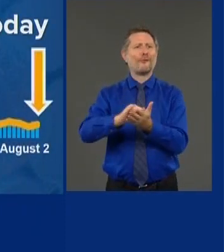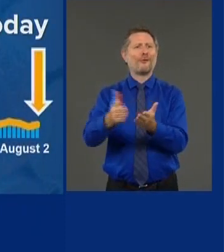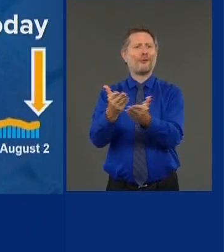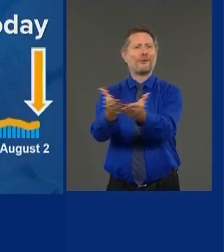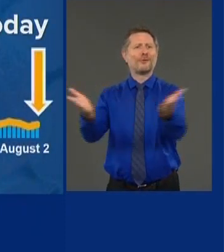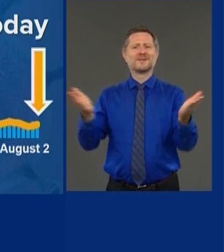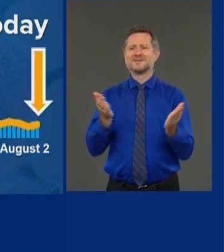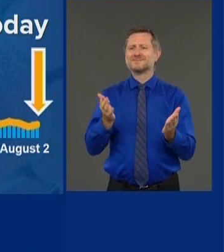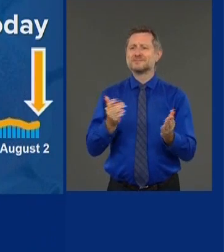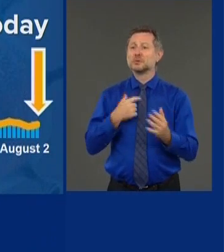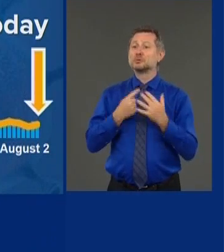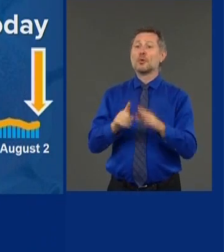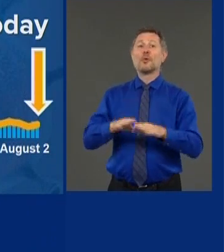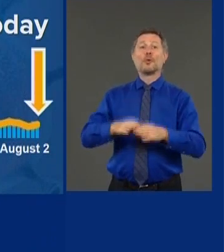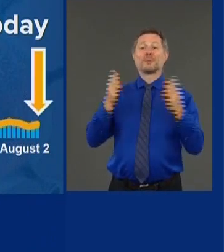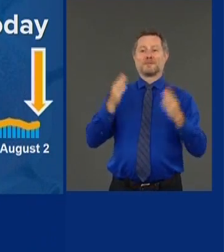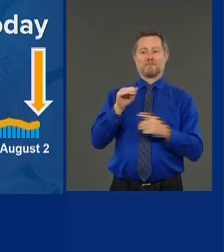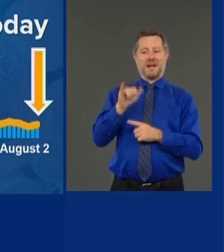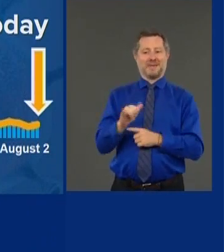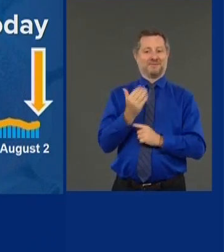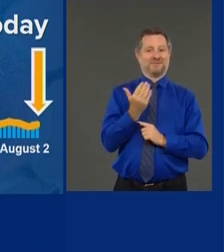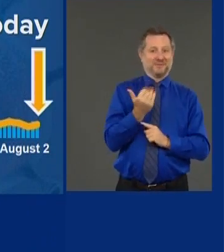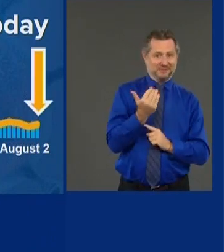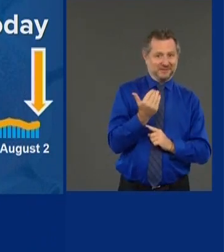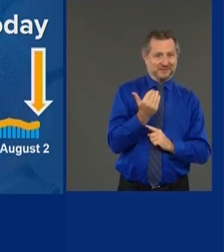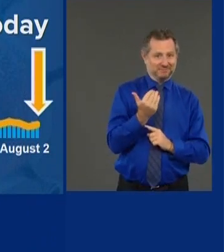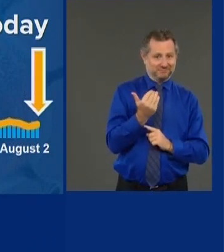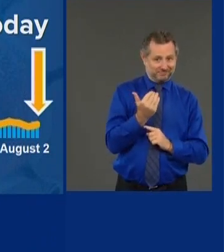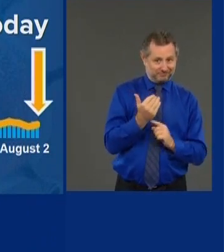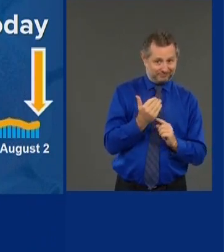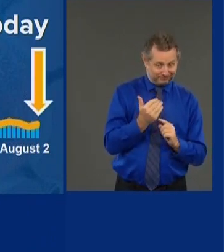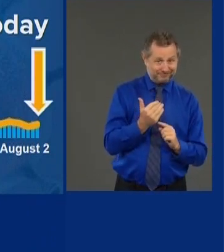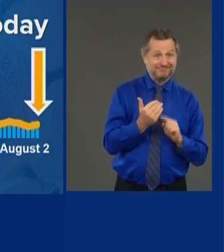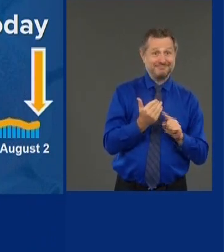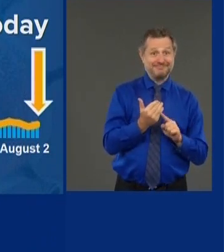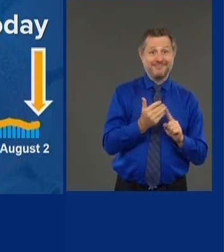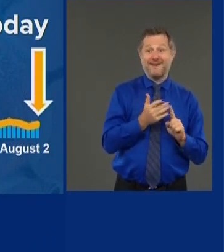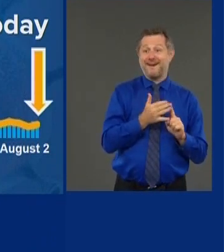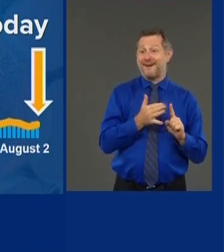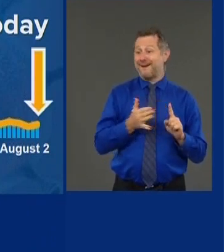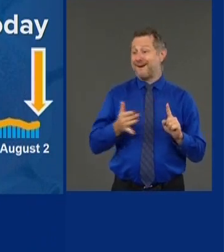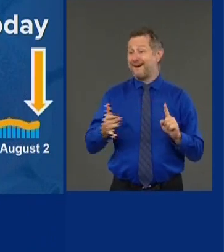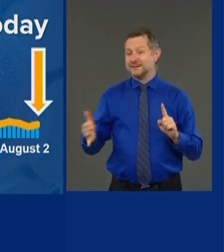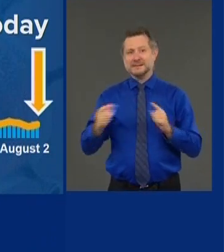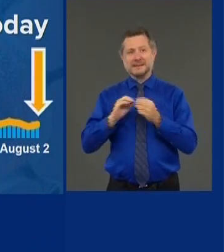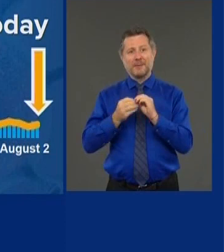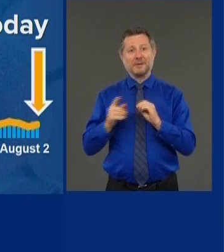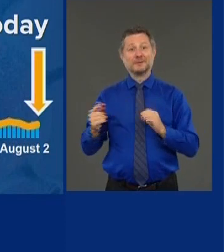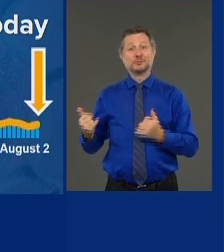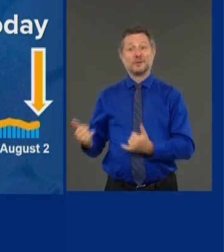DOWN, WHICH NOBODY SUGGESTED. AND THAT IS REALLY TO COMPLEMENT NEW YORKERS.